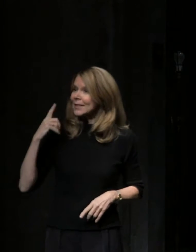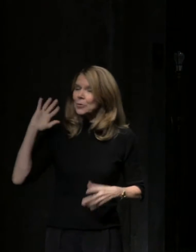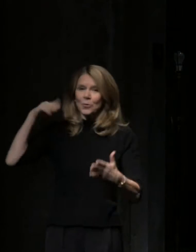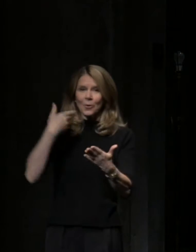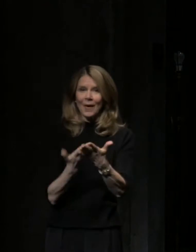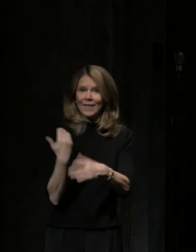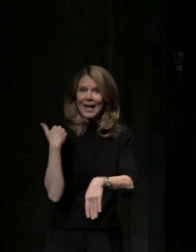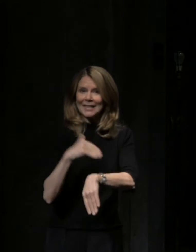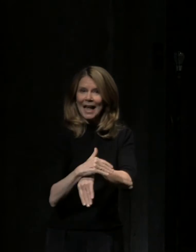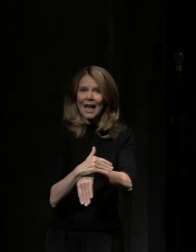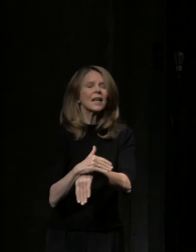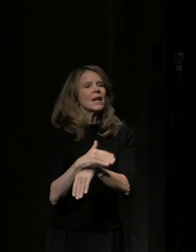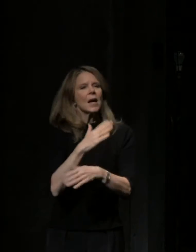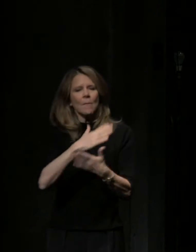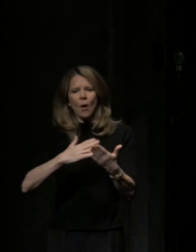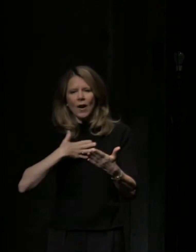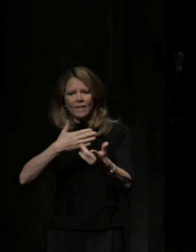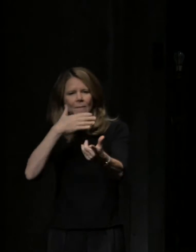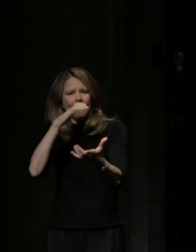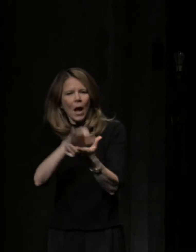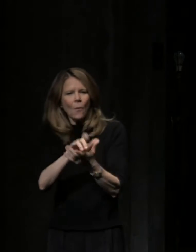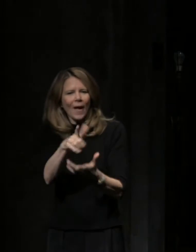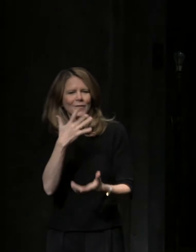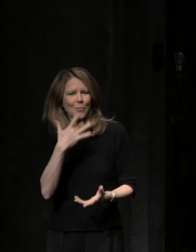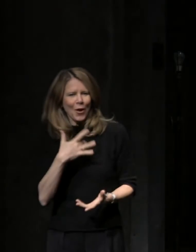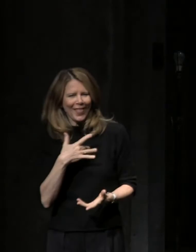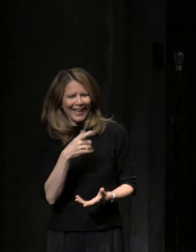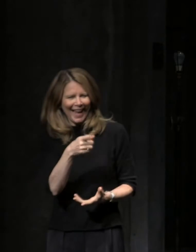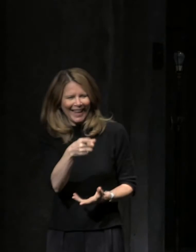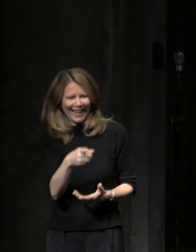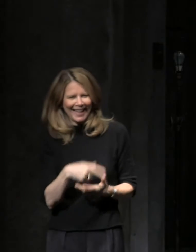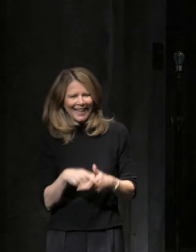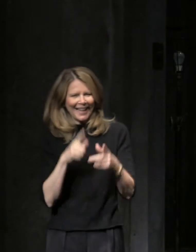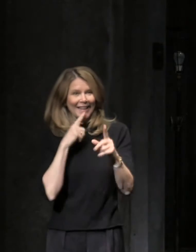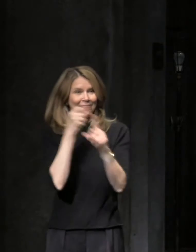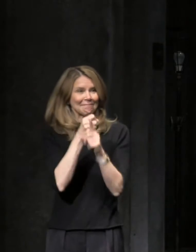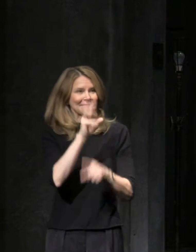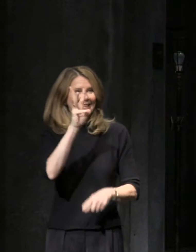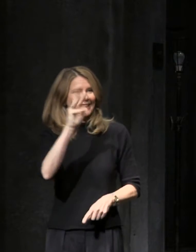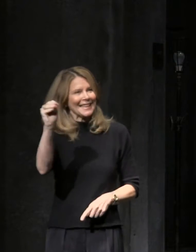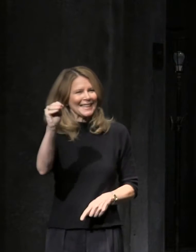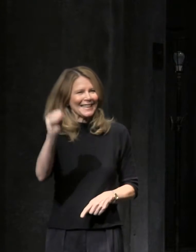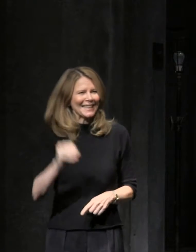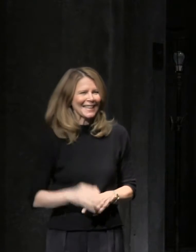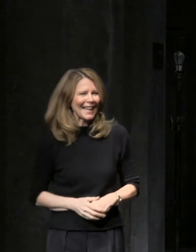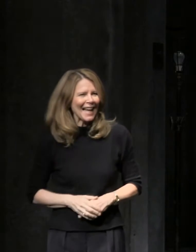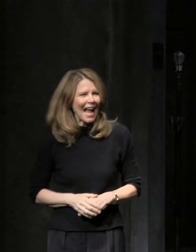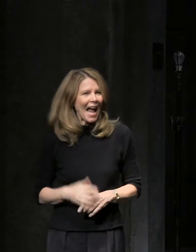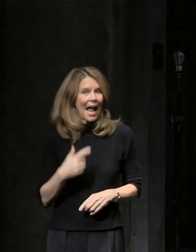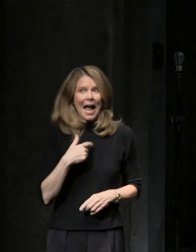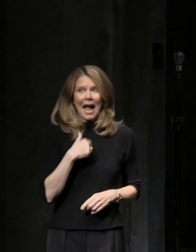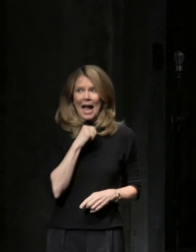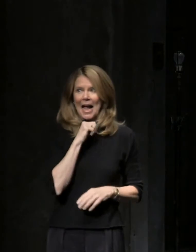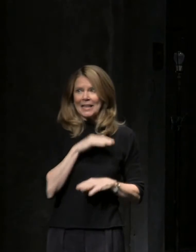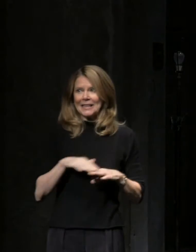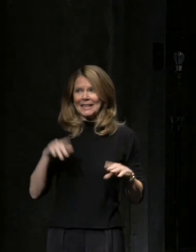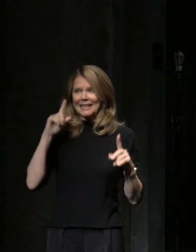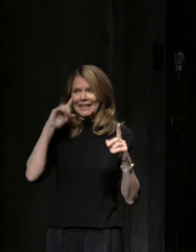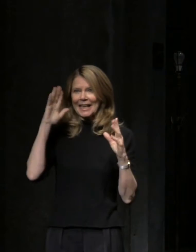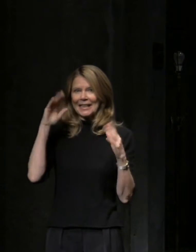night as part of my wife's birthday, her 60th birthday. I did not expect to be sitting in